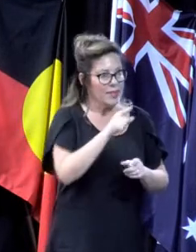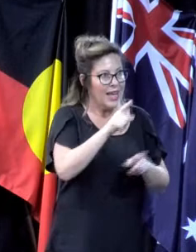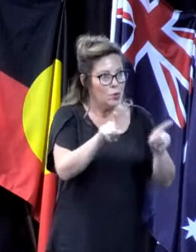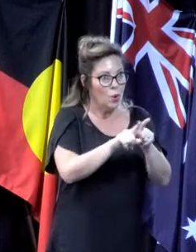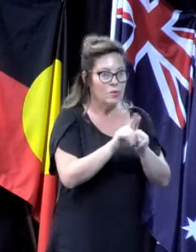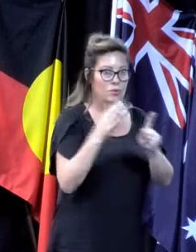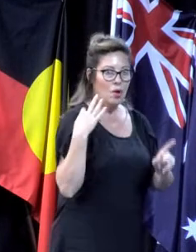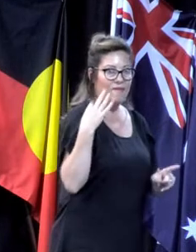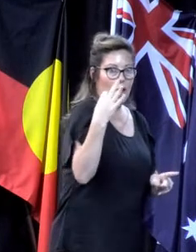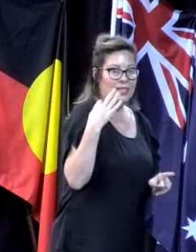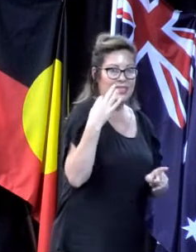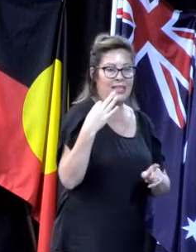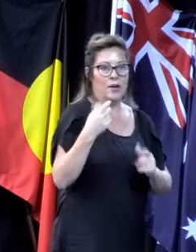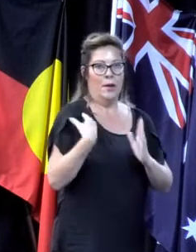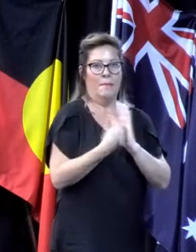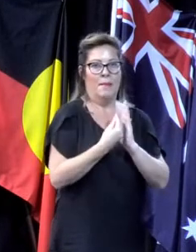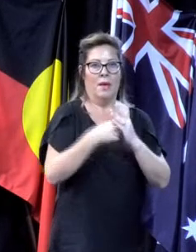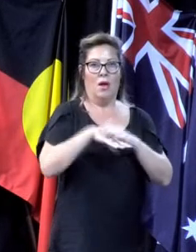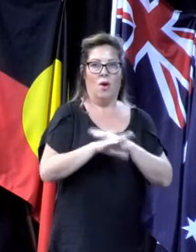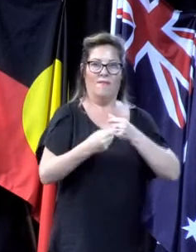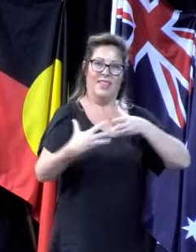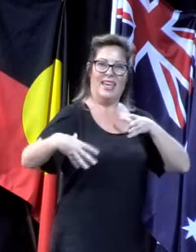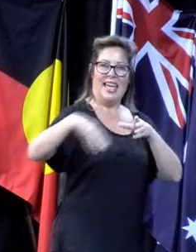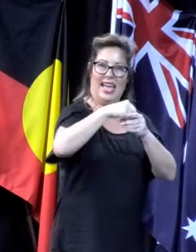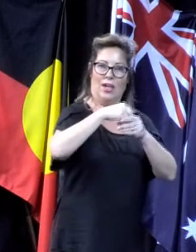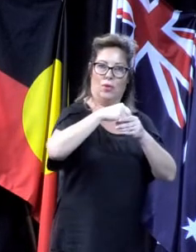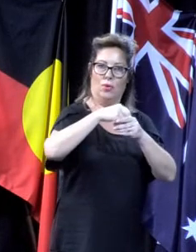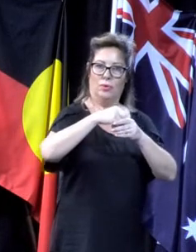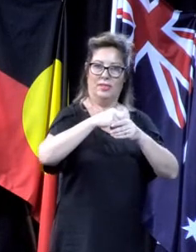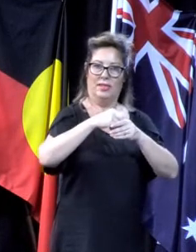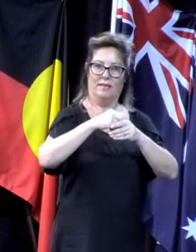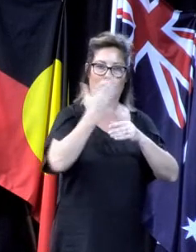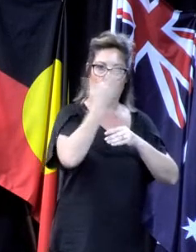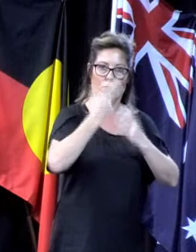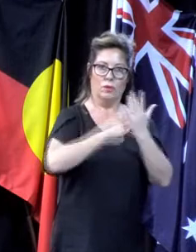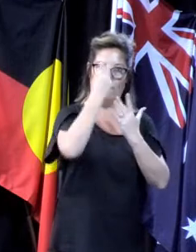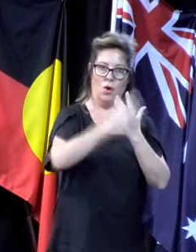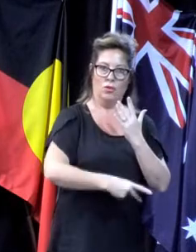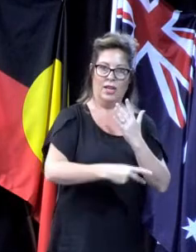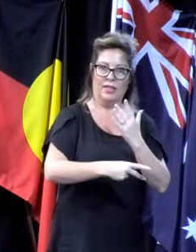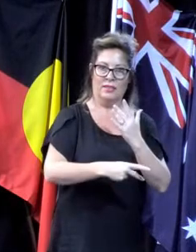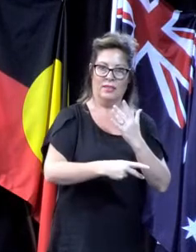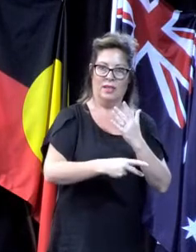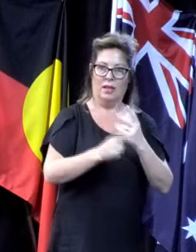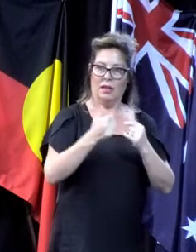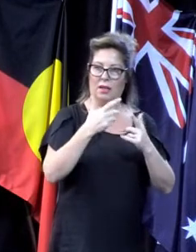in the steering committee for the Inclusive School Communities Project being facilitated by Purple Orange in South Australia.